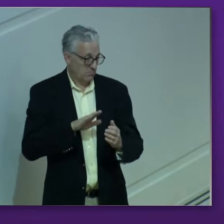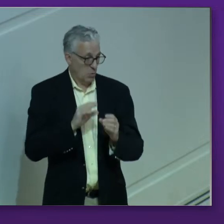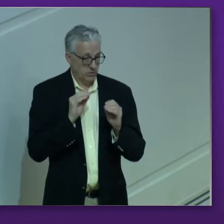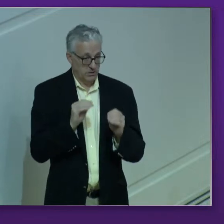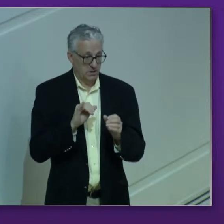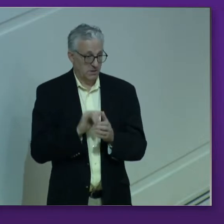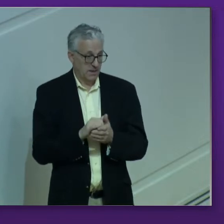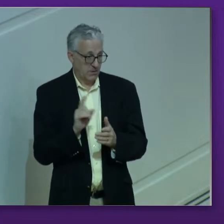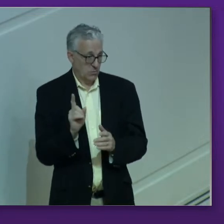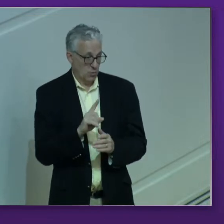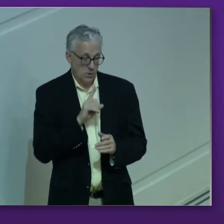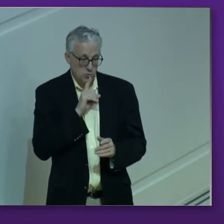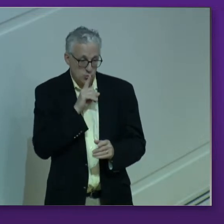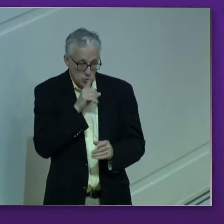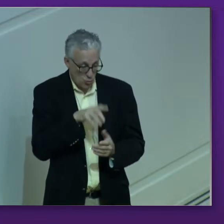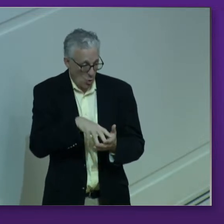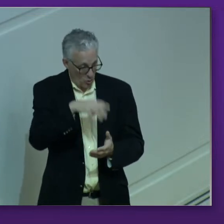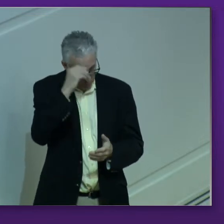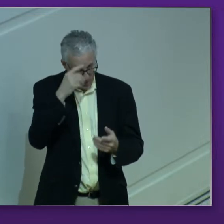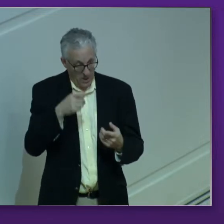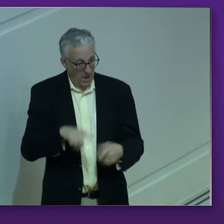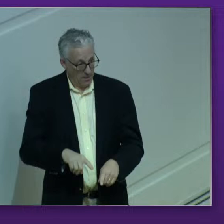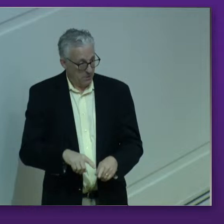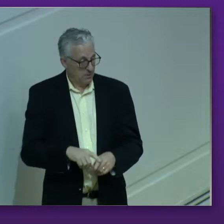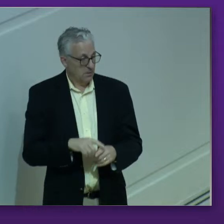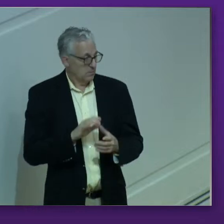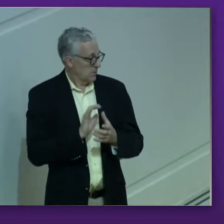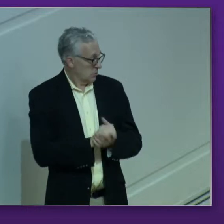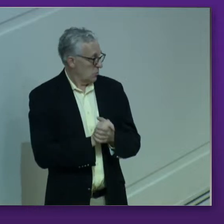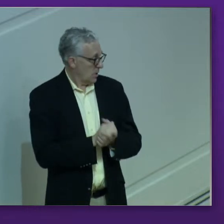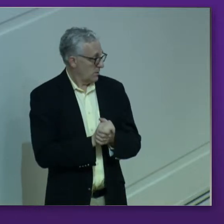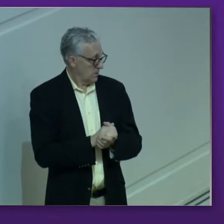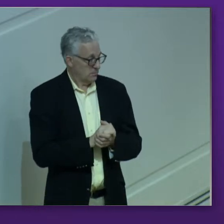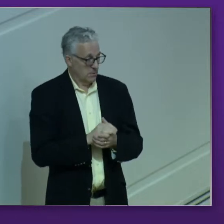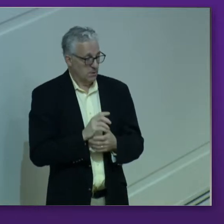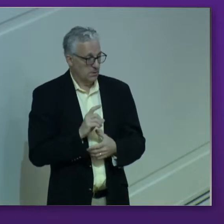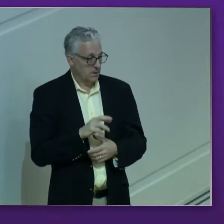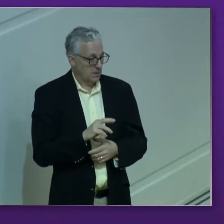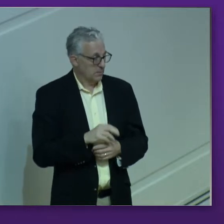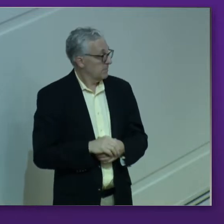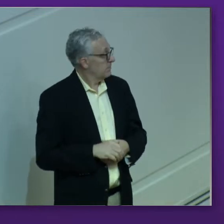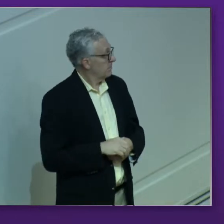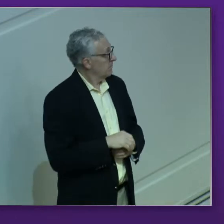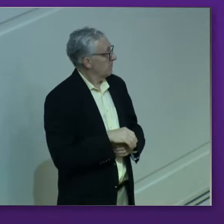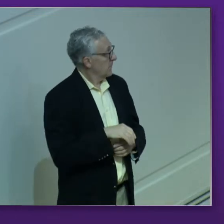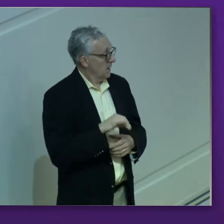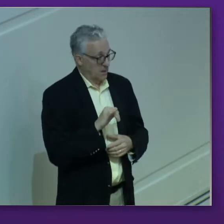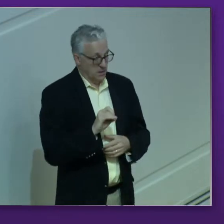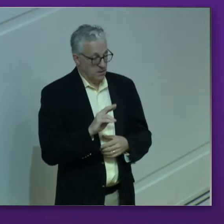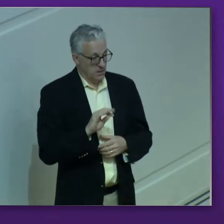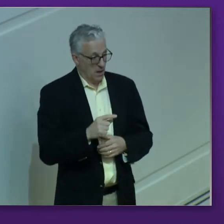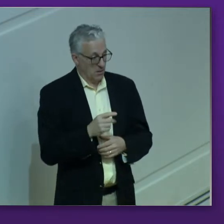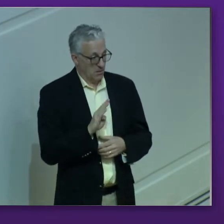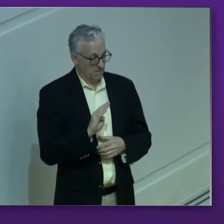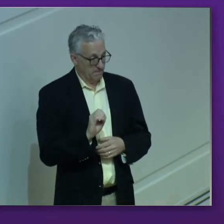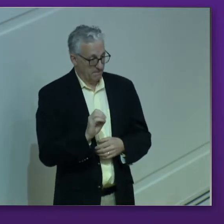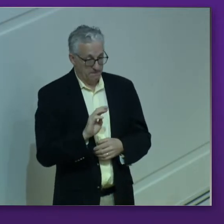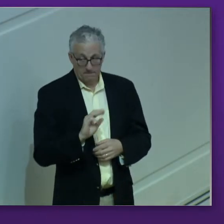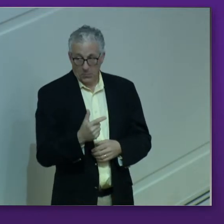DESCRIBES HIS APPROACH TO TEACHING AS ONE WHERE STUDENTS ENERGIZED BY CURIOSITY AND